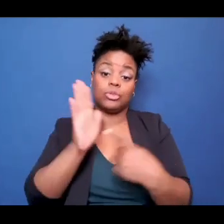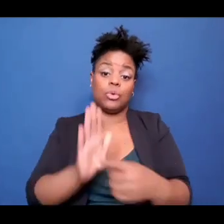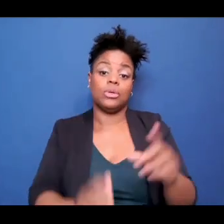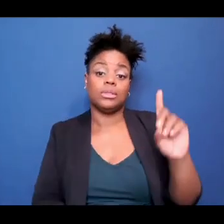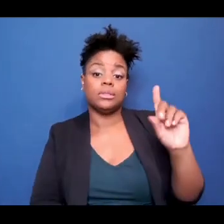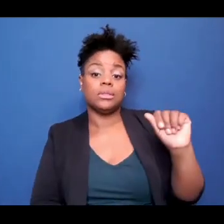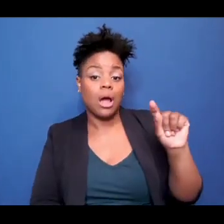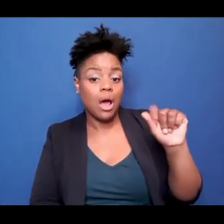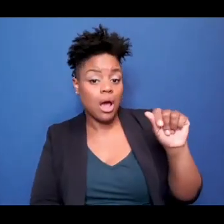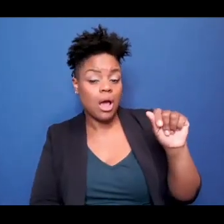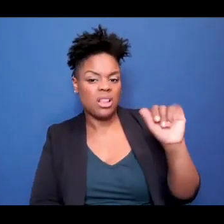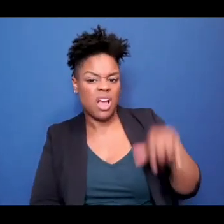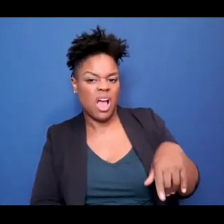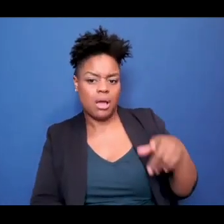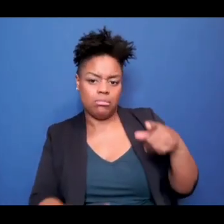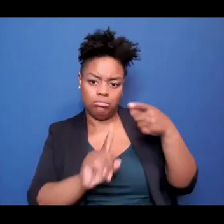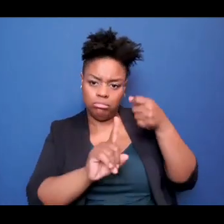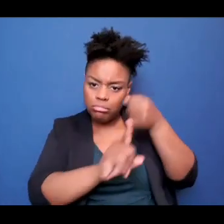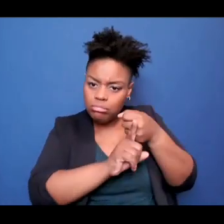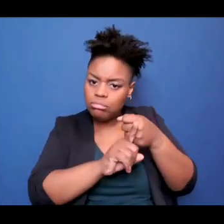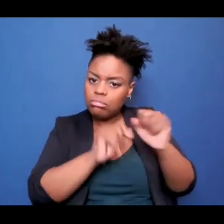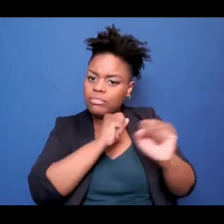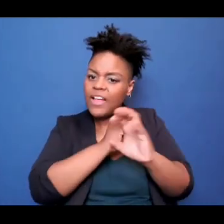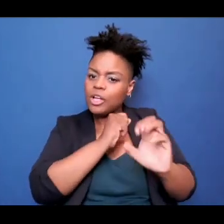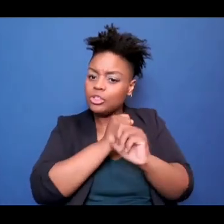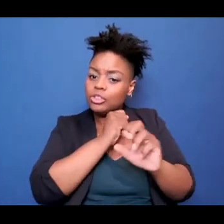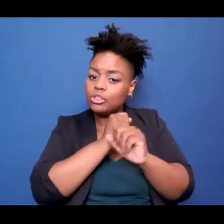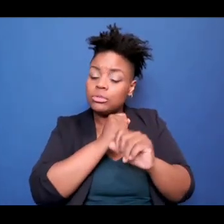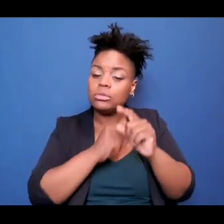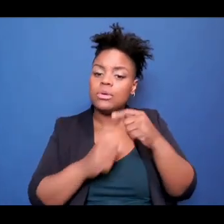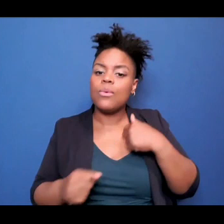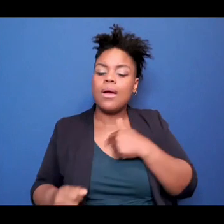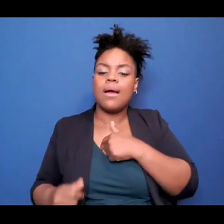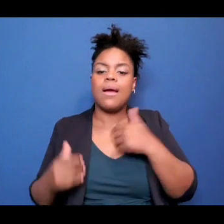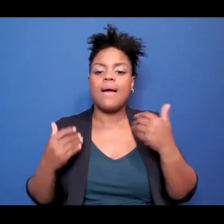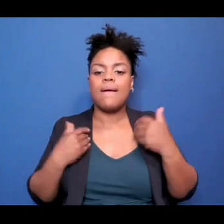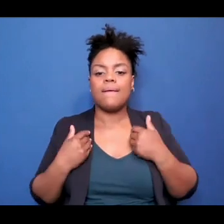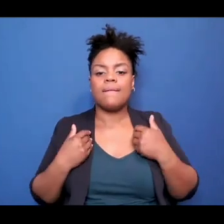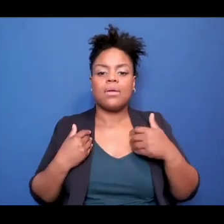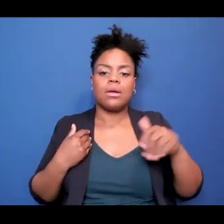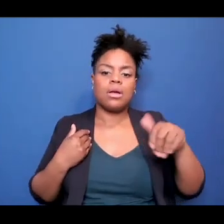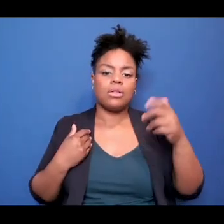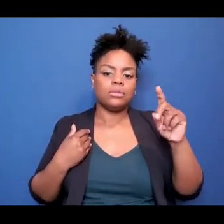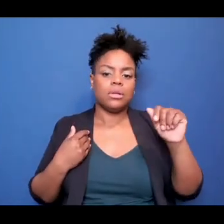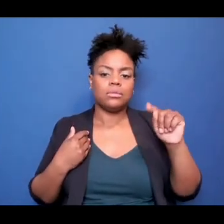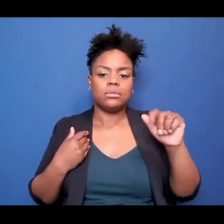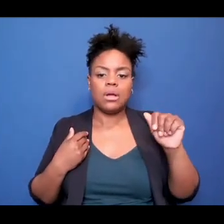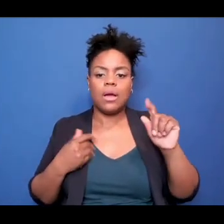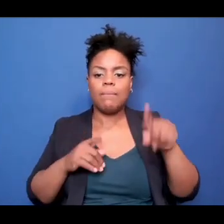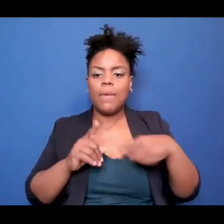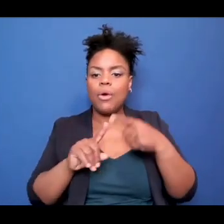THANK YOU. YOU SHOWED SOME DATA REGARDING IMPACT OF ADVERTISING. IS THERE DATA ON EDUCATIONAL APPROACHES THAT ARE MORE